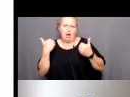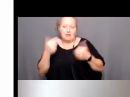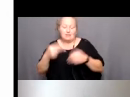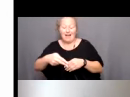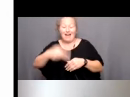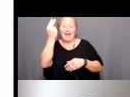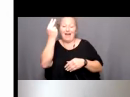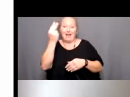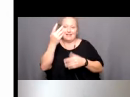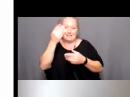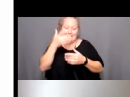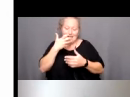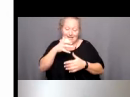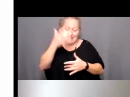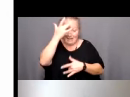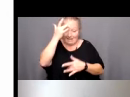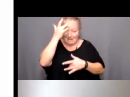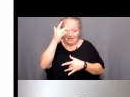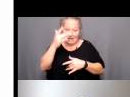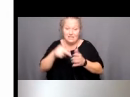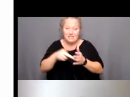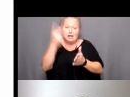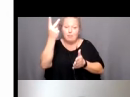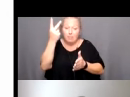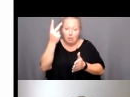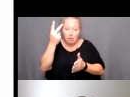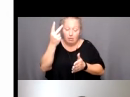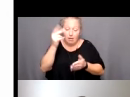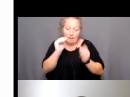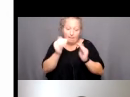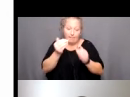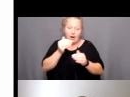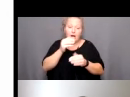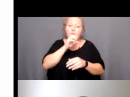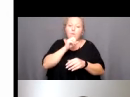rate of heat illness, nearly two times the rate among workers 65 and older.